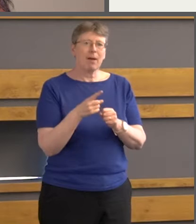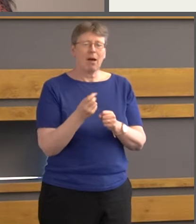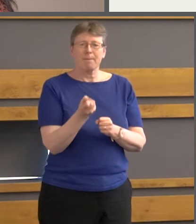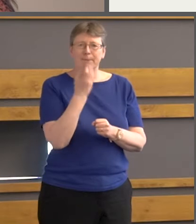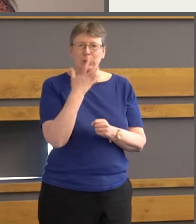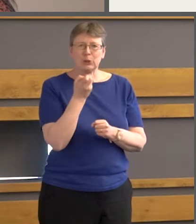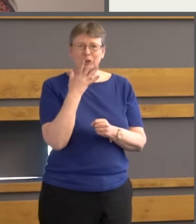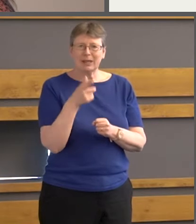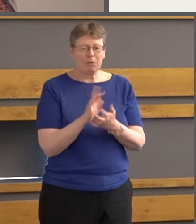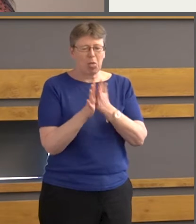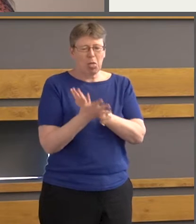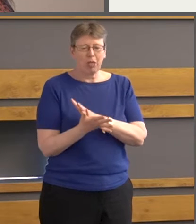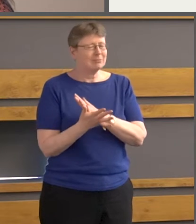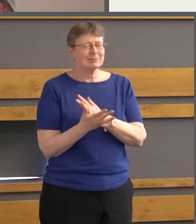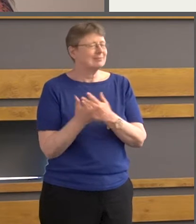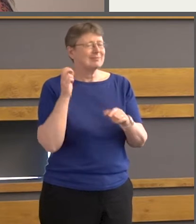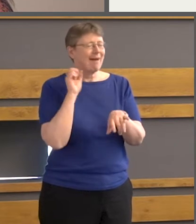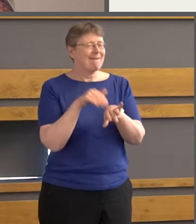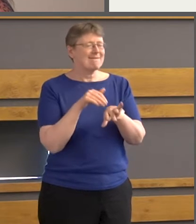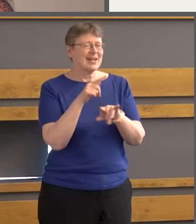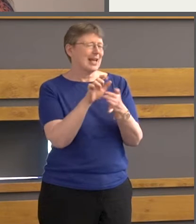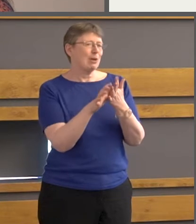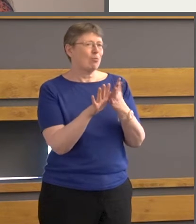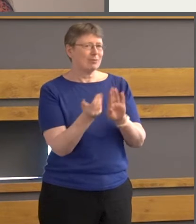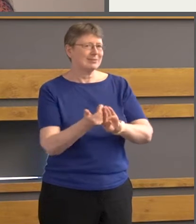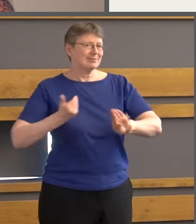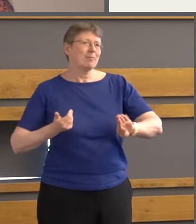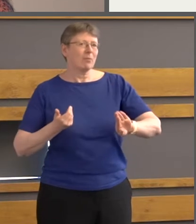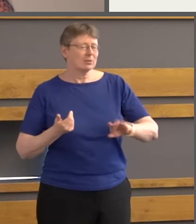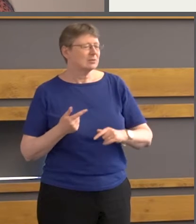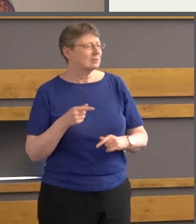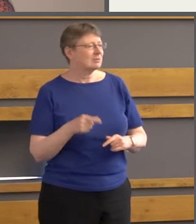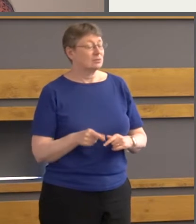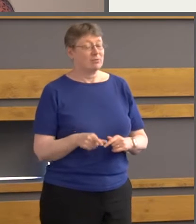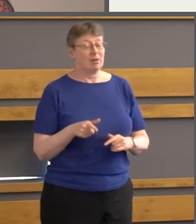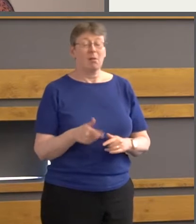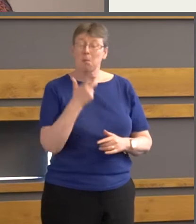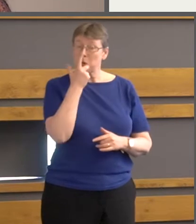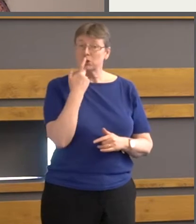didn't afflict Edinburgh itself. Paper milling at this time was an industry in which women could be employed,